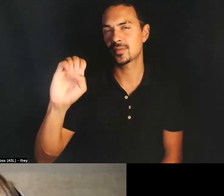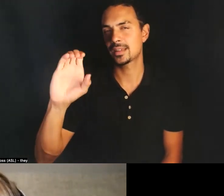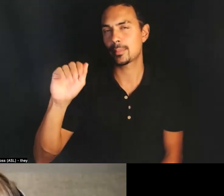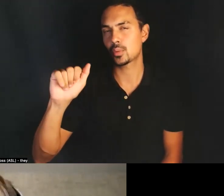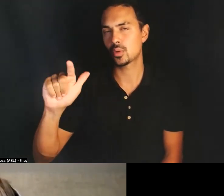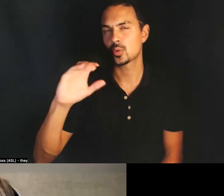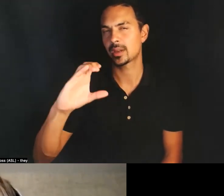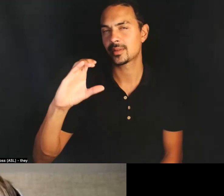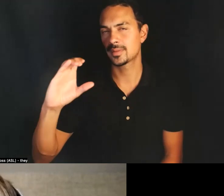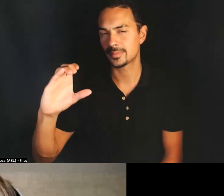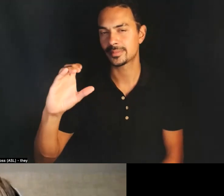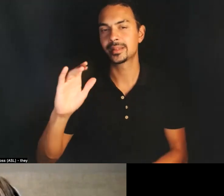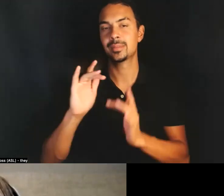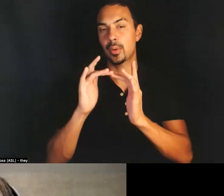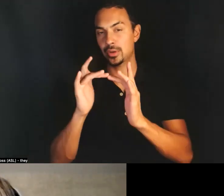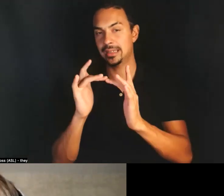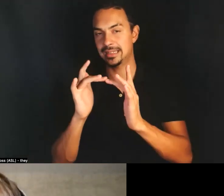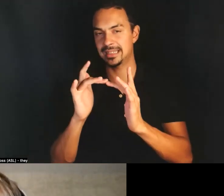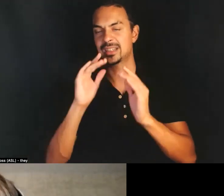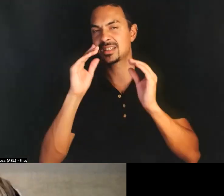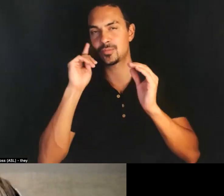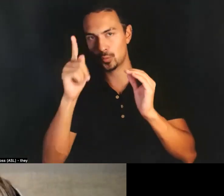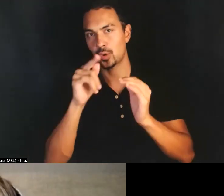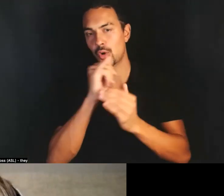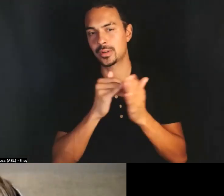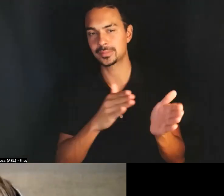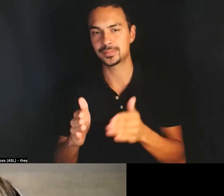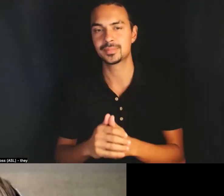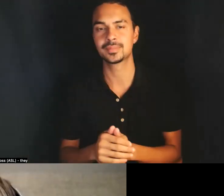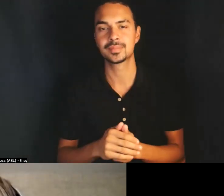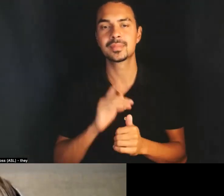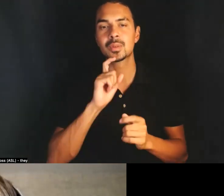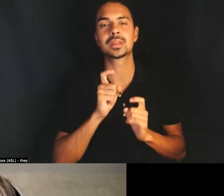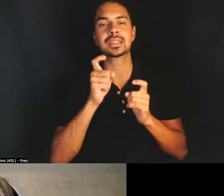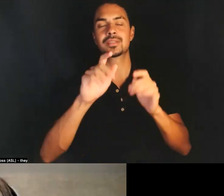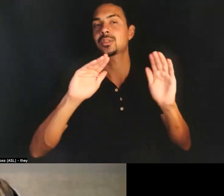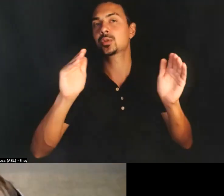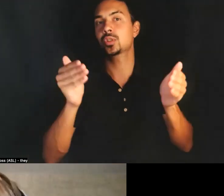Meredith will be speaking to us today about networking.